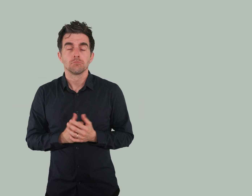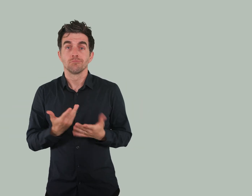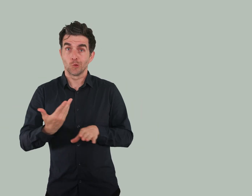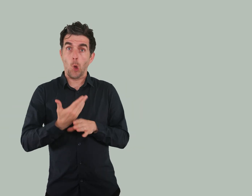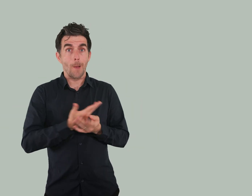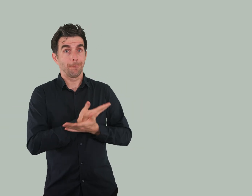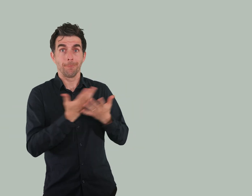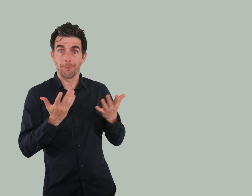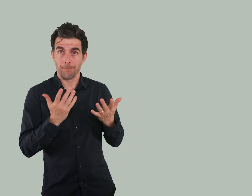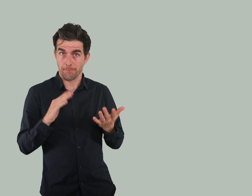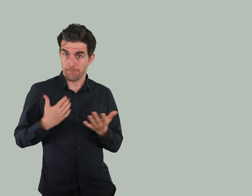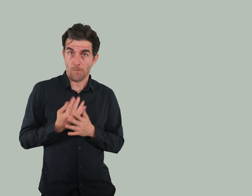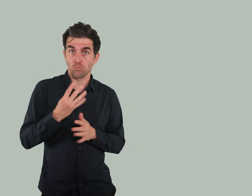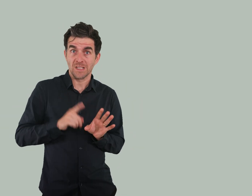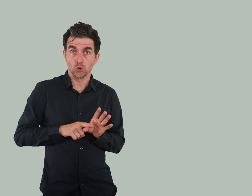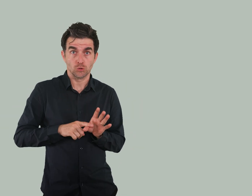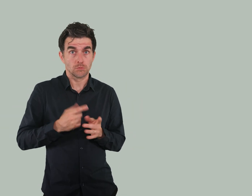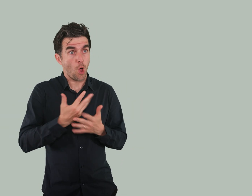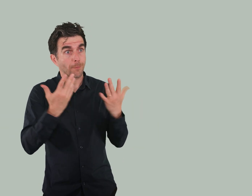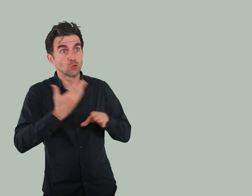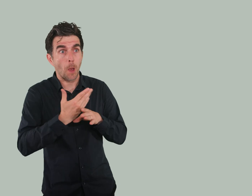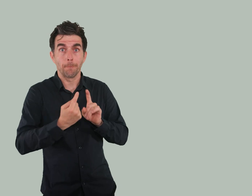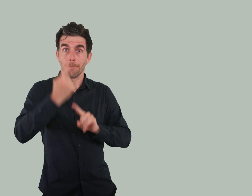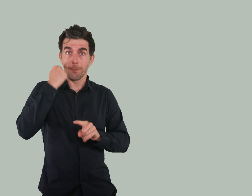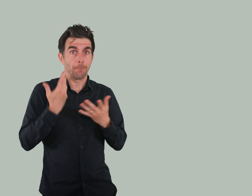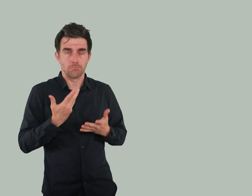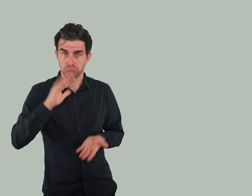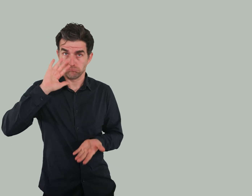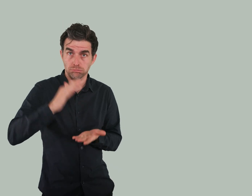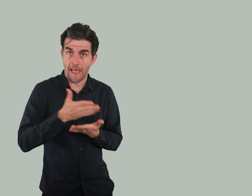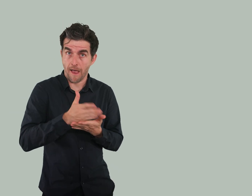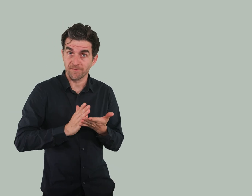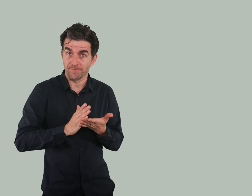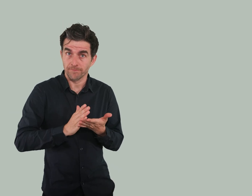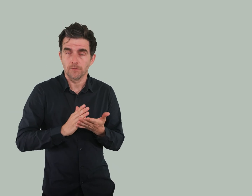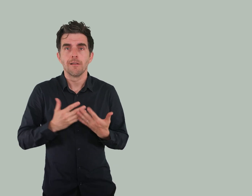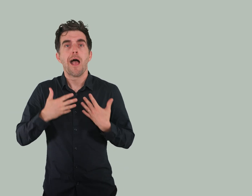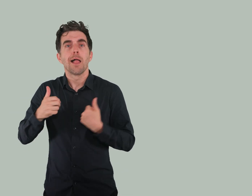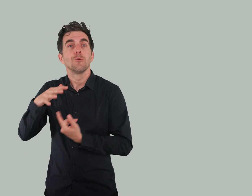Hospitality vacancies have fallen by around half in four years.